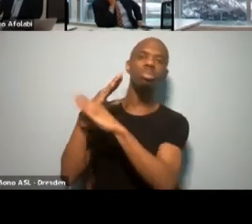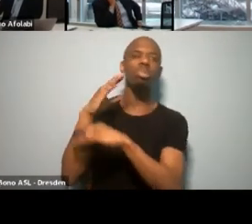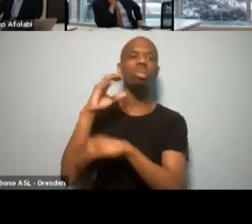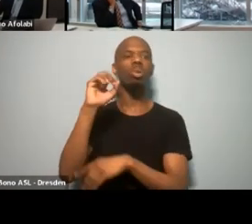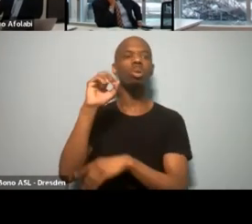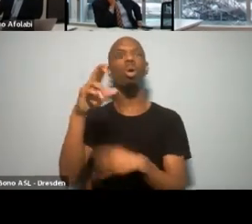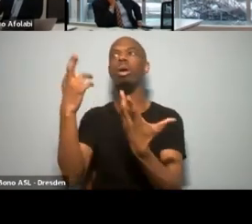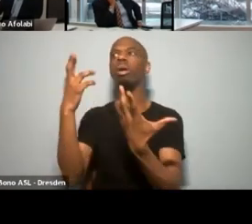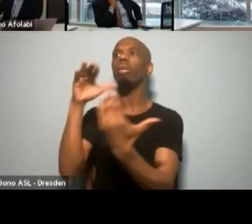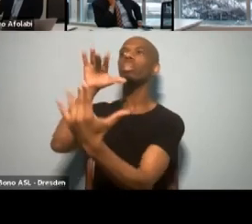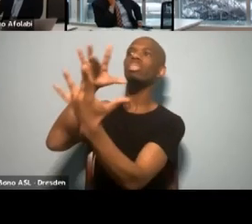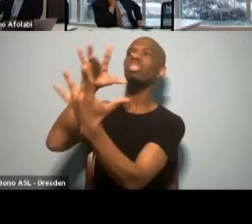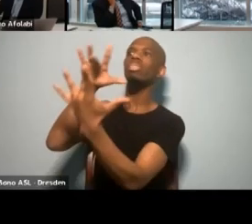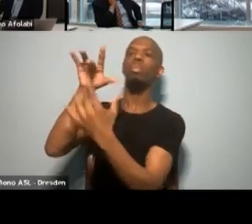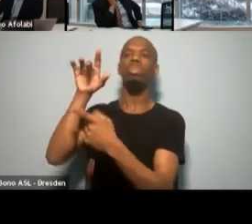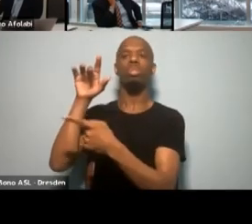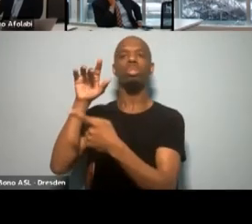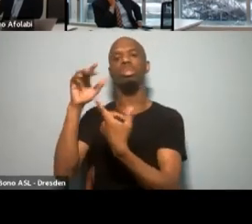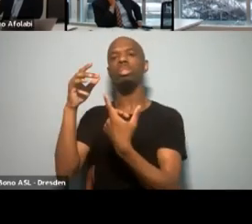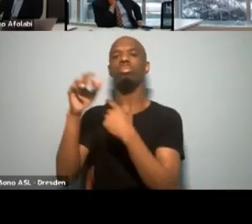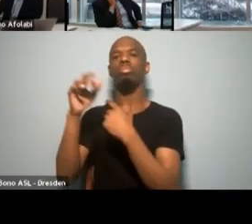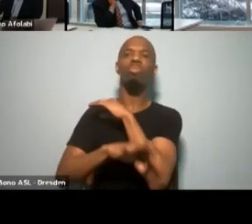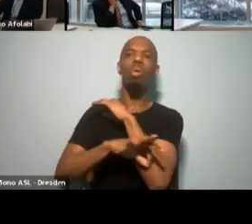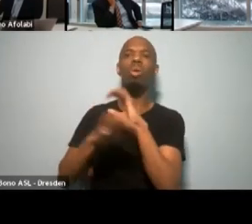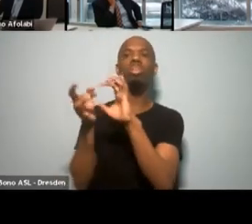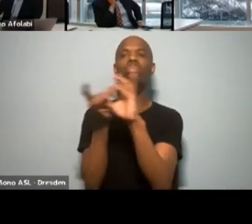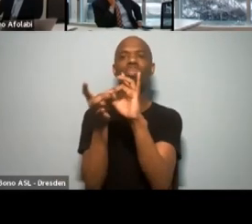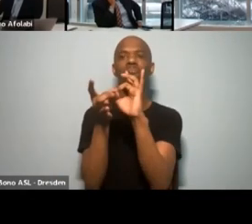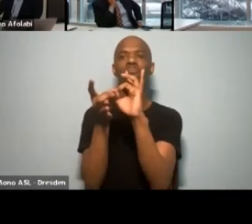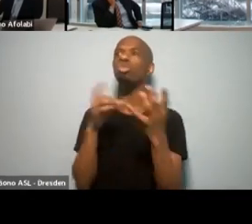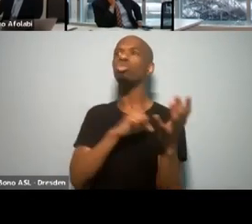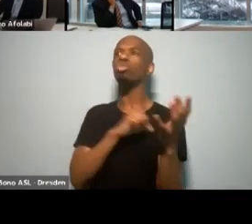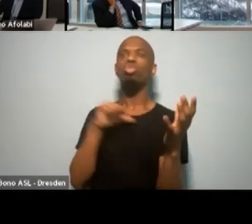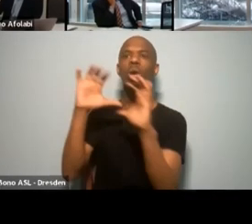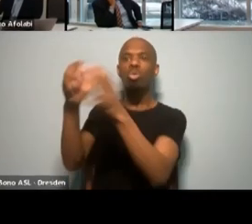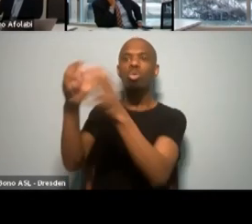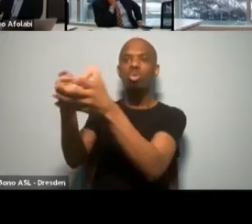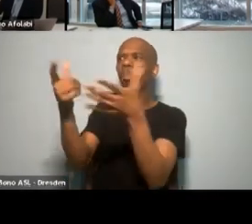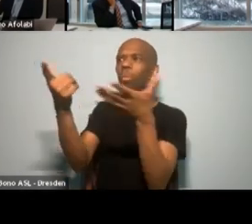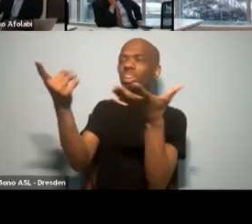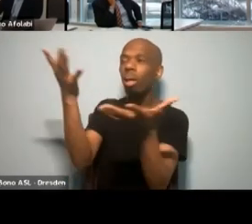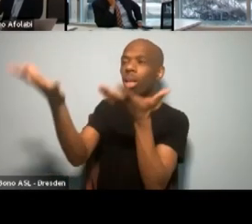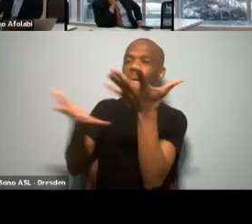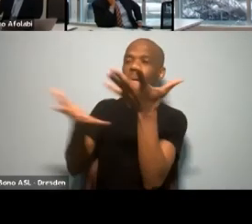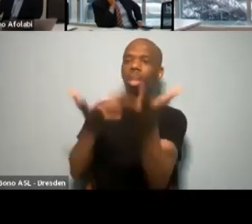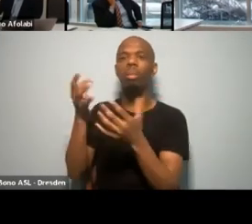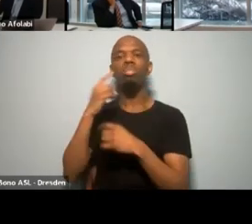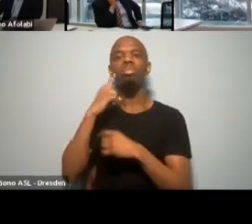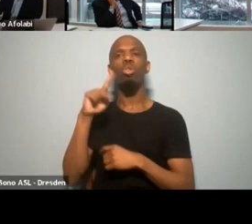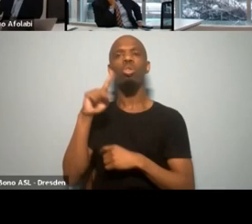and they have to fill several forms just to speak to, you know, and representative from the ministry.